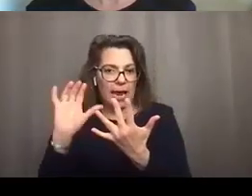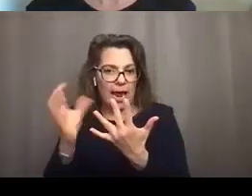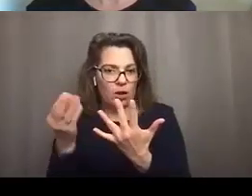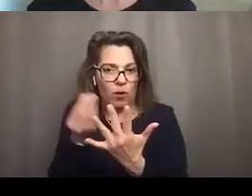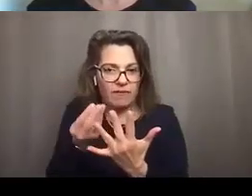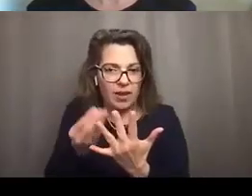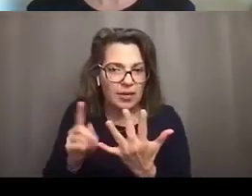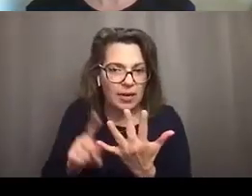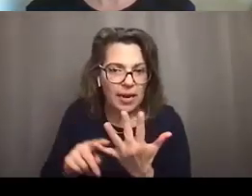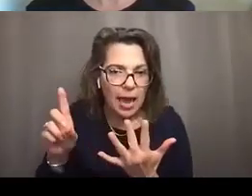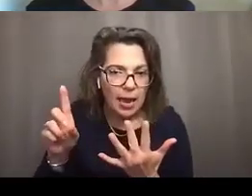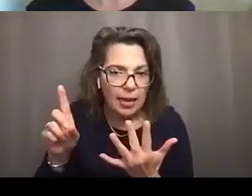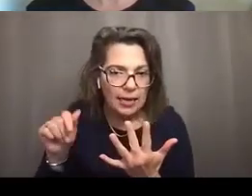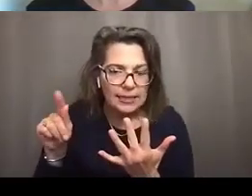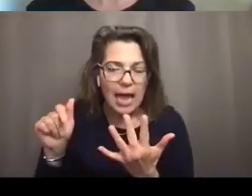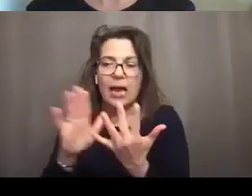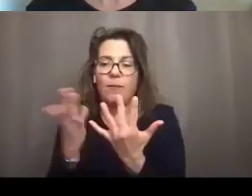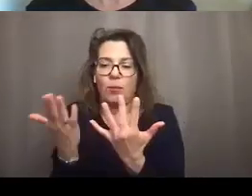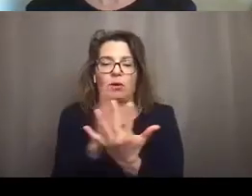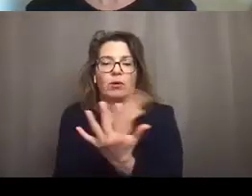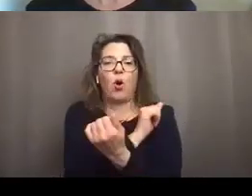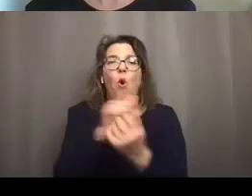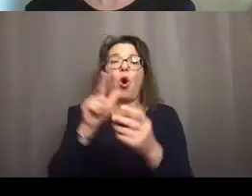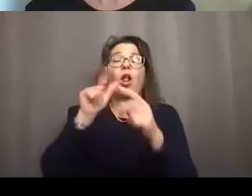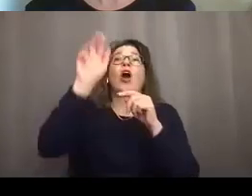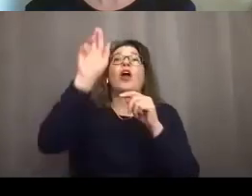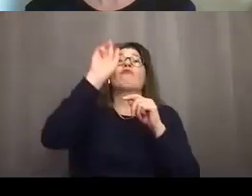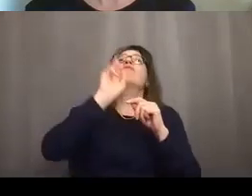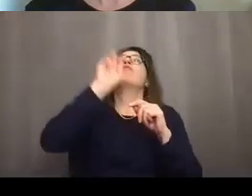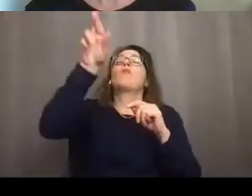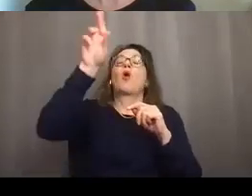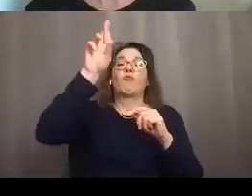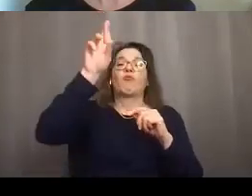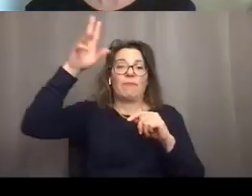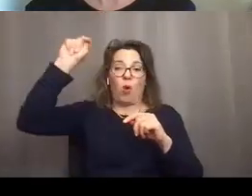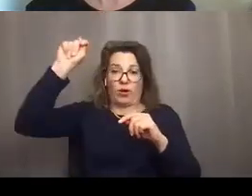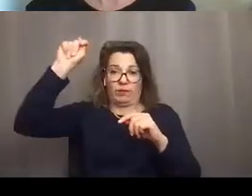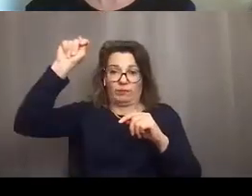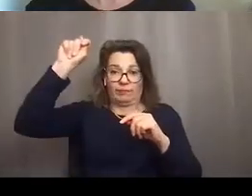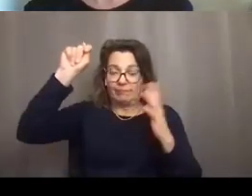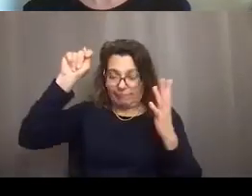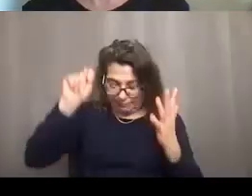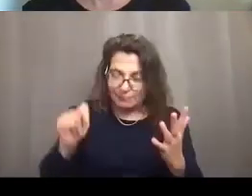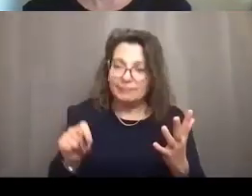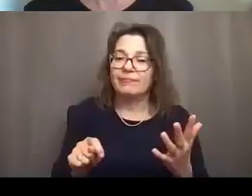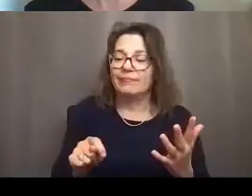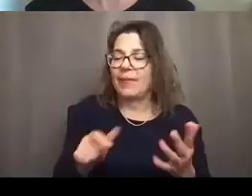and you can access all of those here as well as other pages. I'm not going to go into everything today,